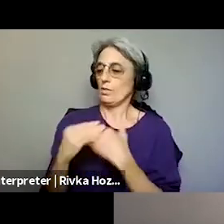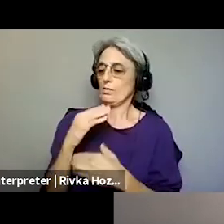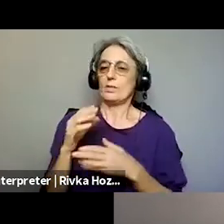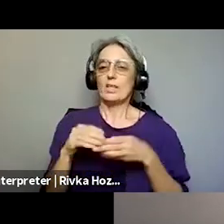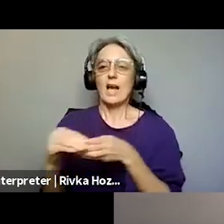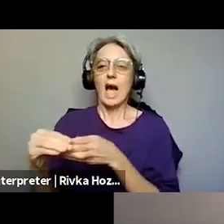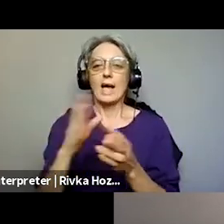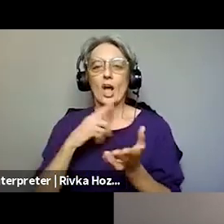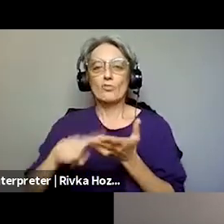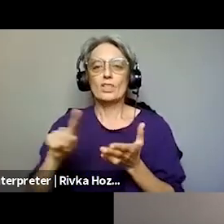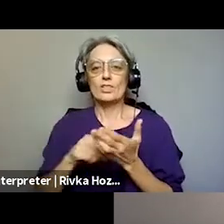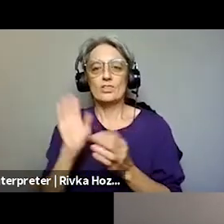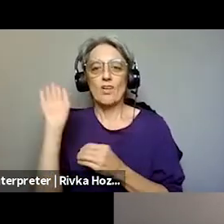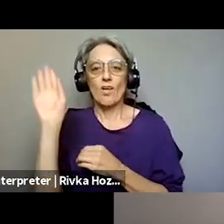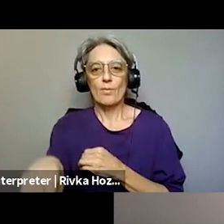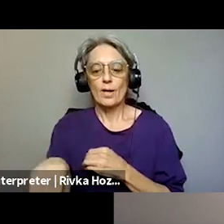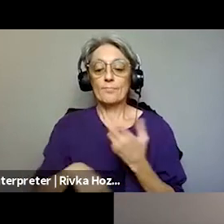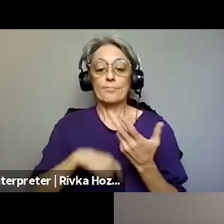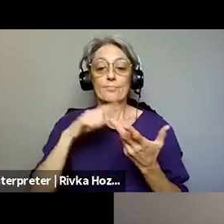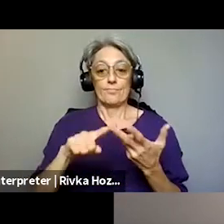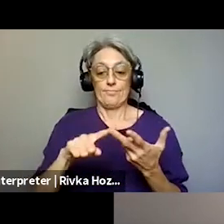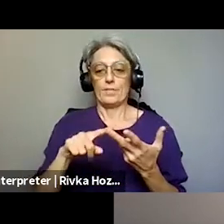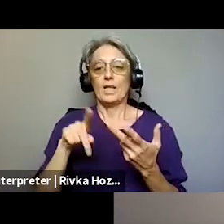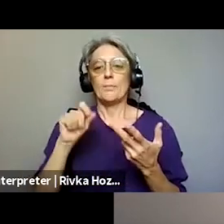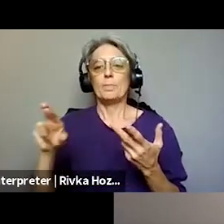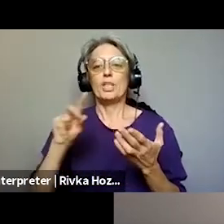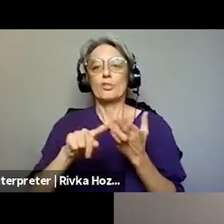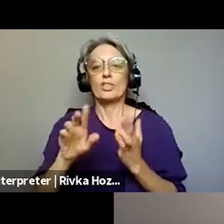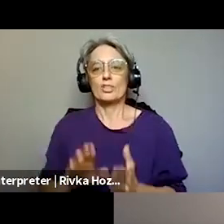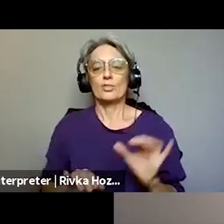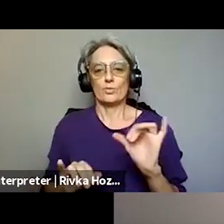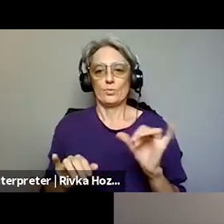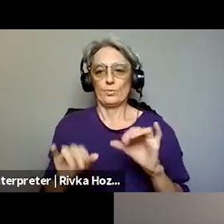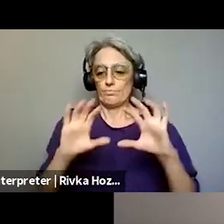and the third piece of it is we also have peer researchers so who are community members who are